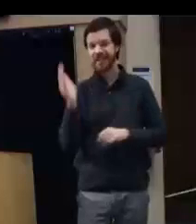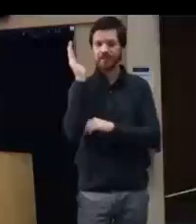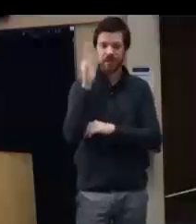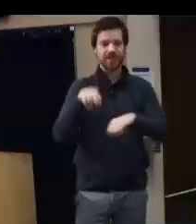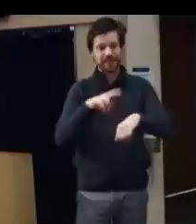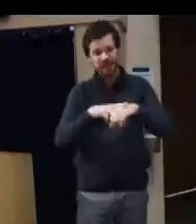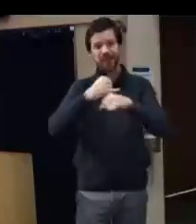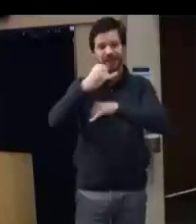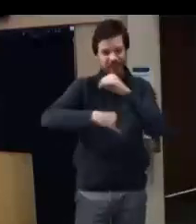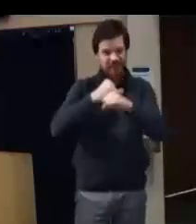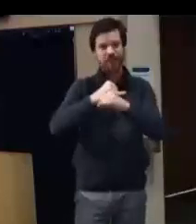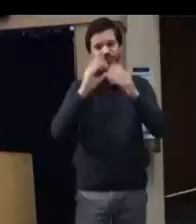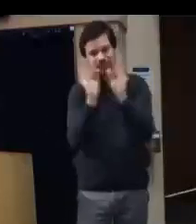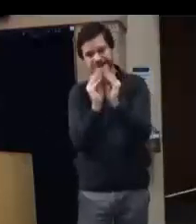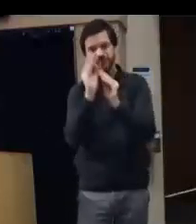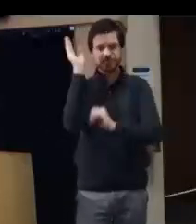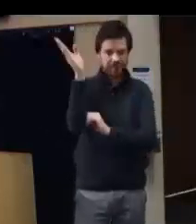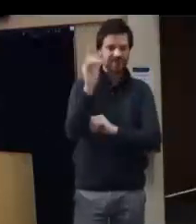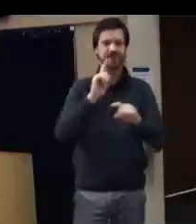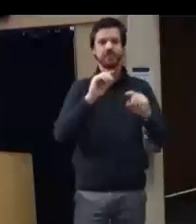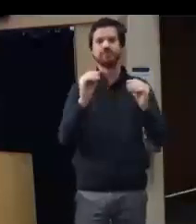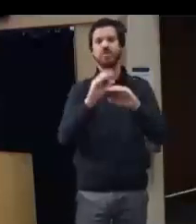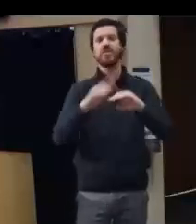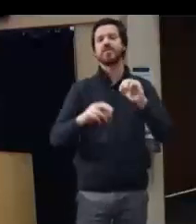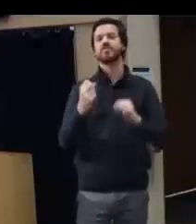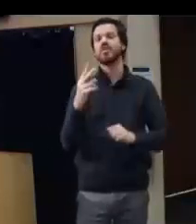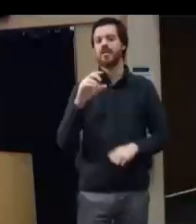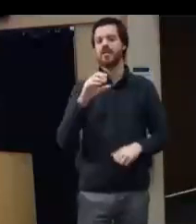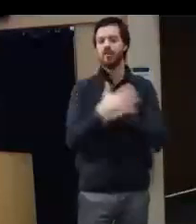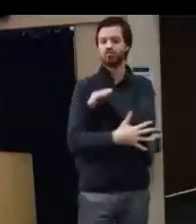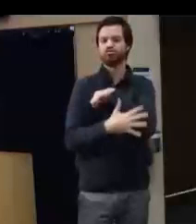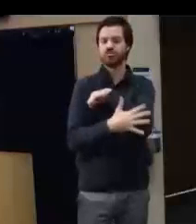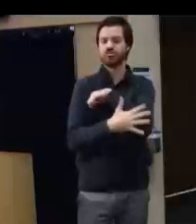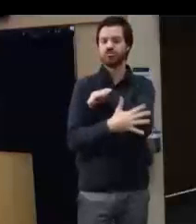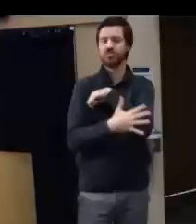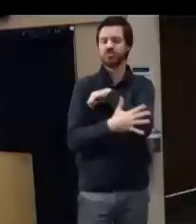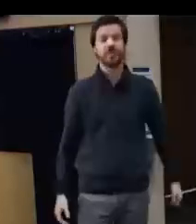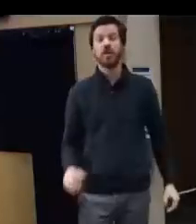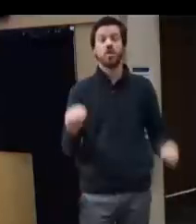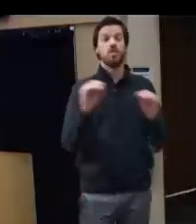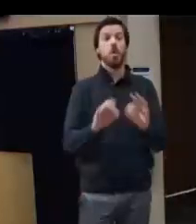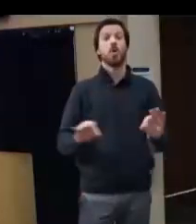and international meetings in a dozen countries but perhaps more importantly to me she is a kind